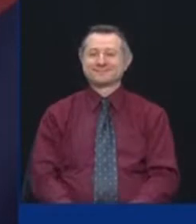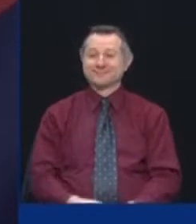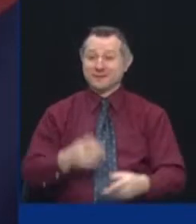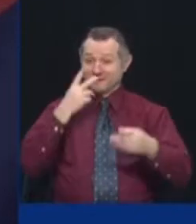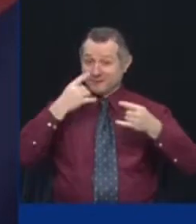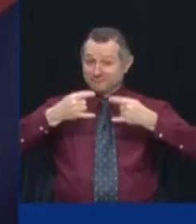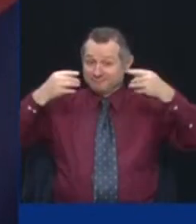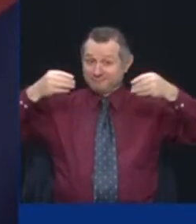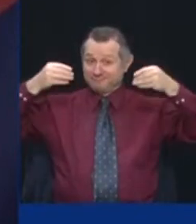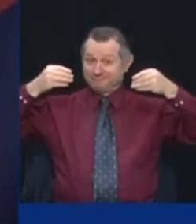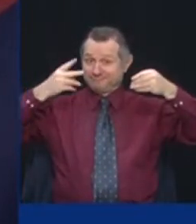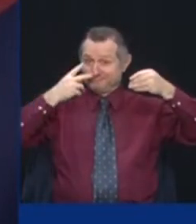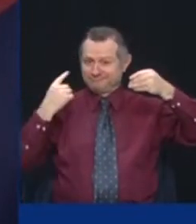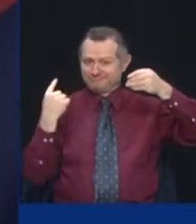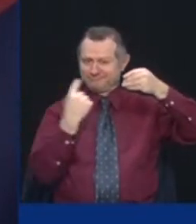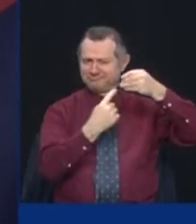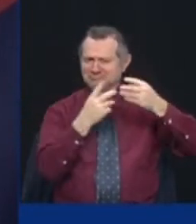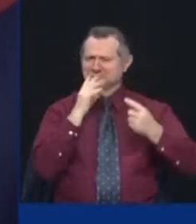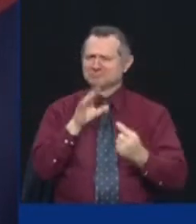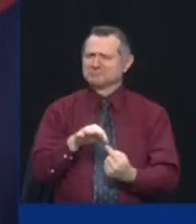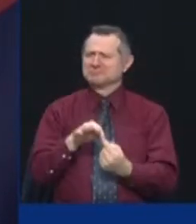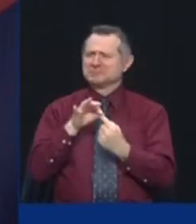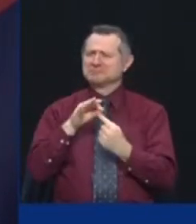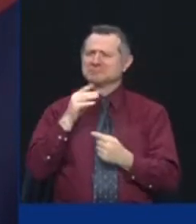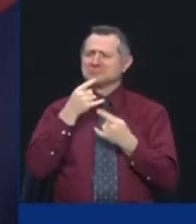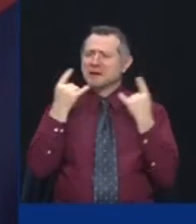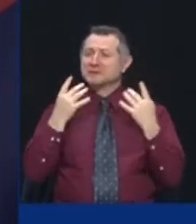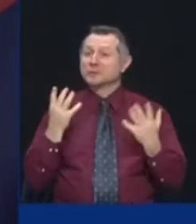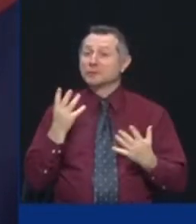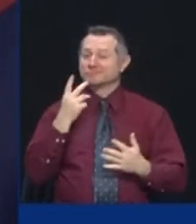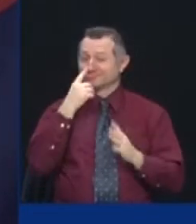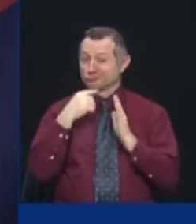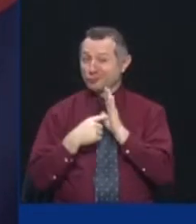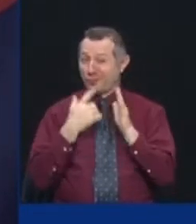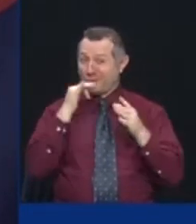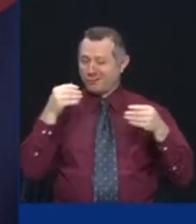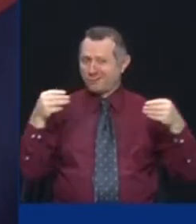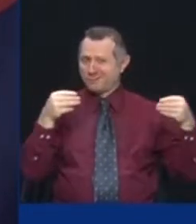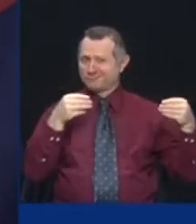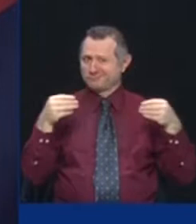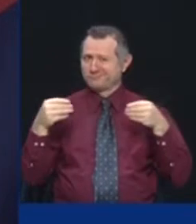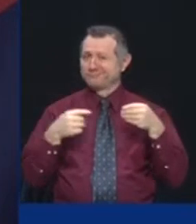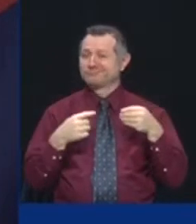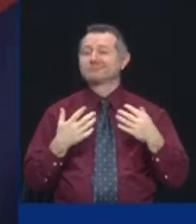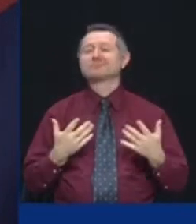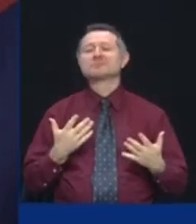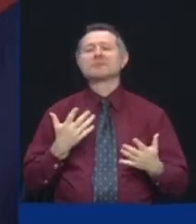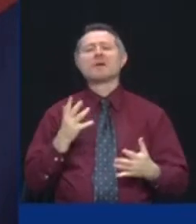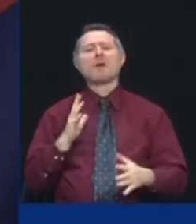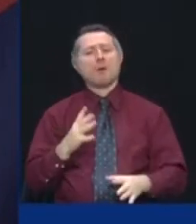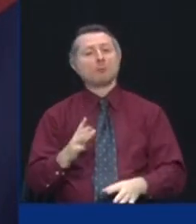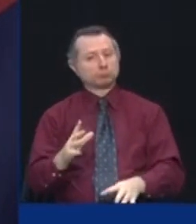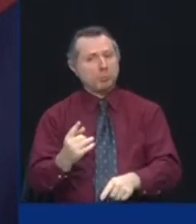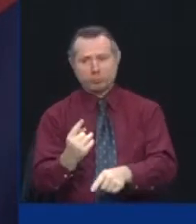OKAY. GOOD MORNING, EVERYONE. LET ME SPORT MY SPECIAL MASK